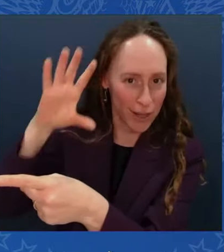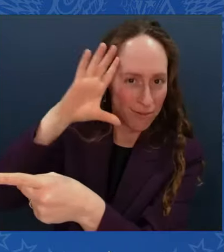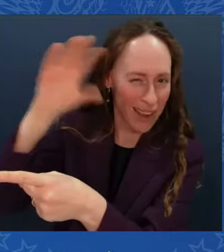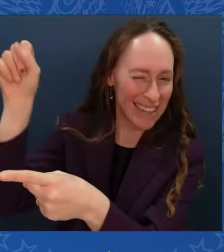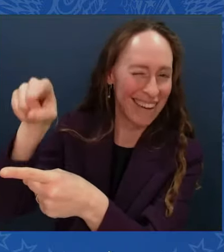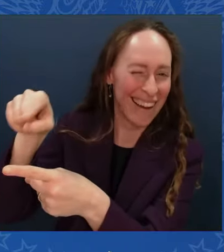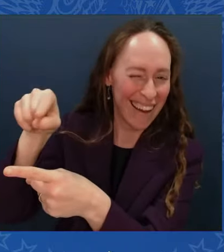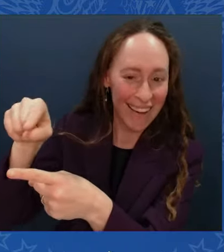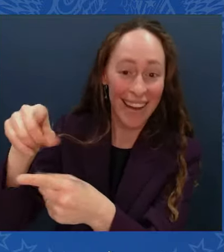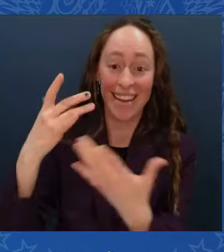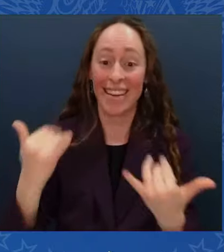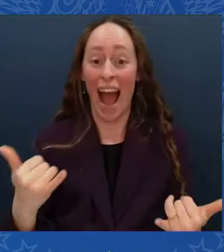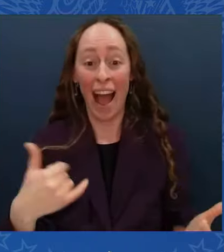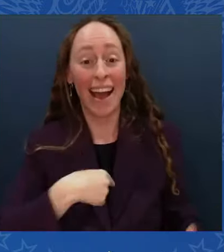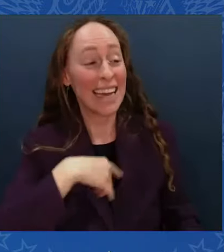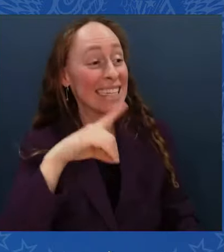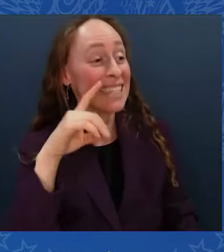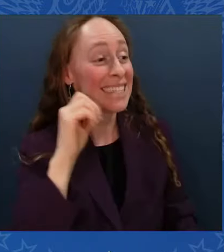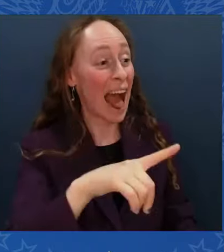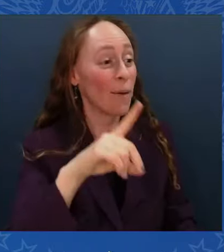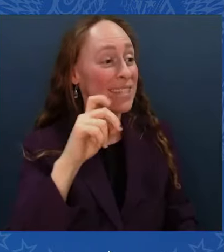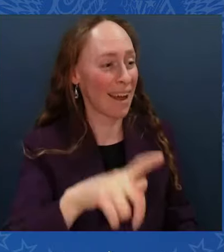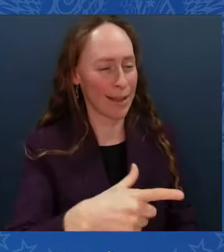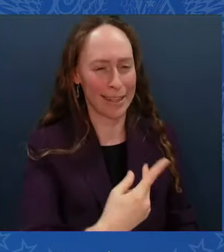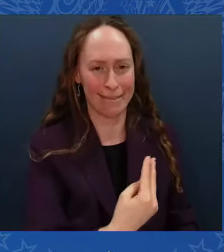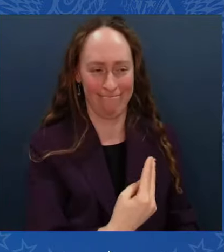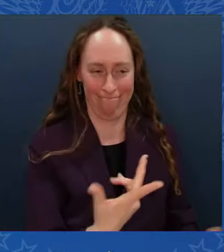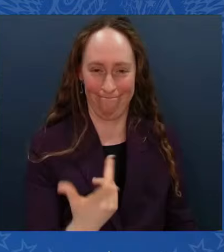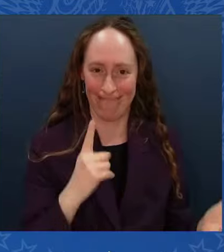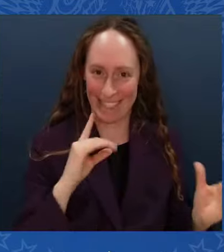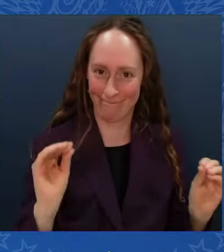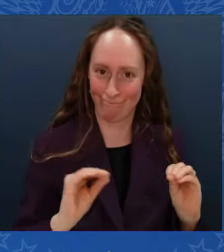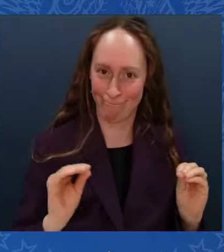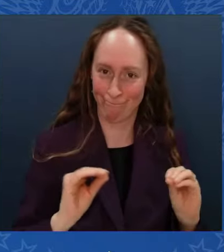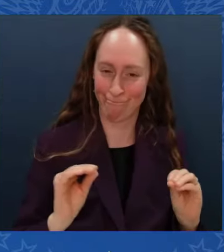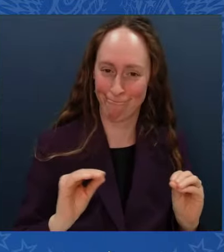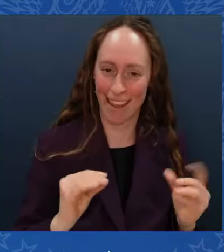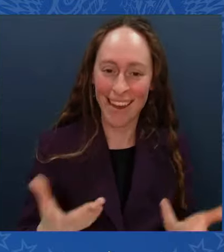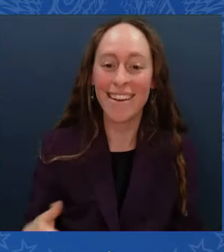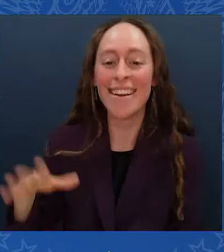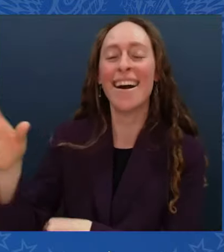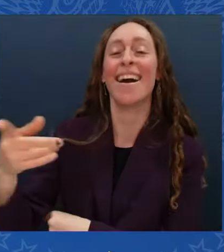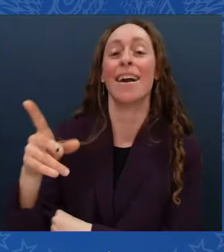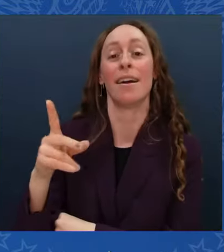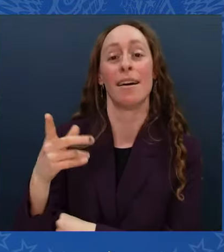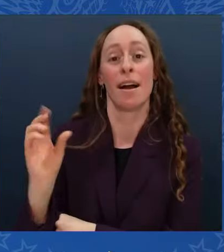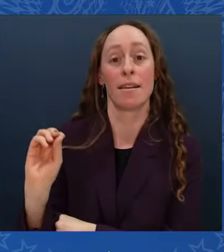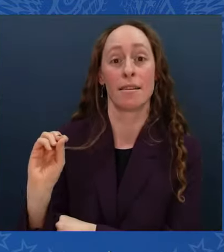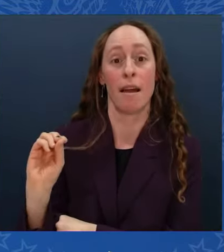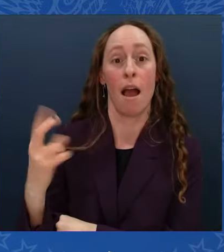Look, Kamala and I ran to lead this country. We made a commitment to fix our broken student loan system.